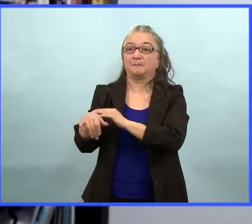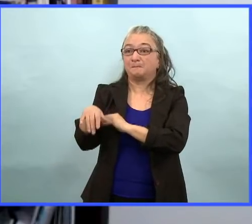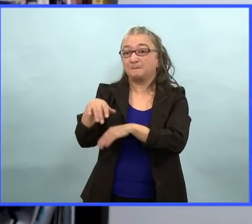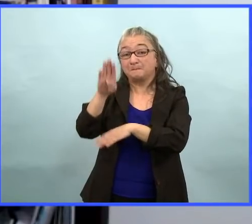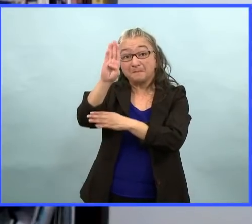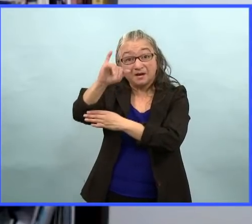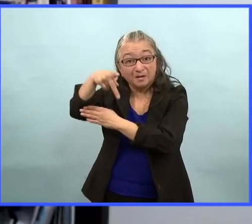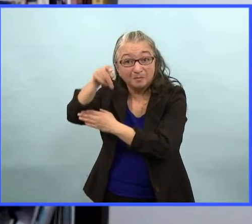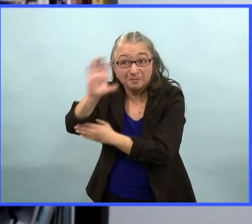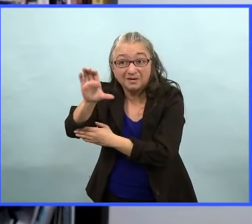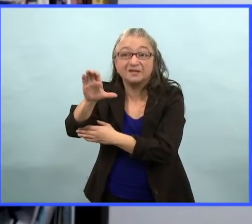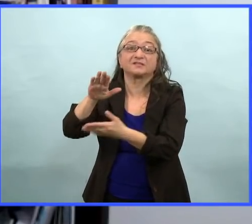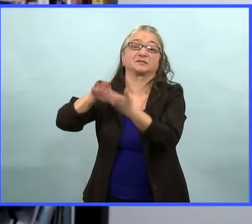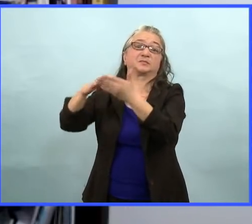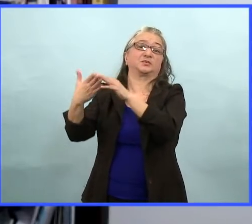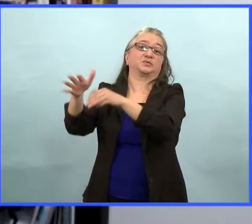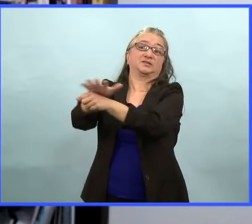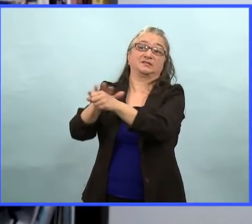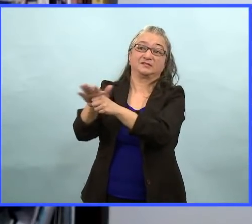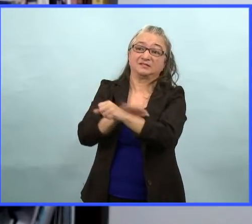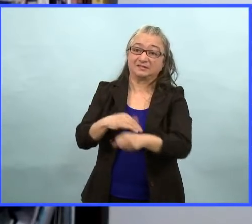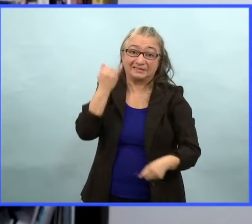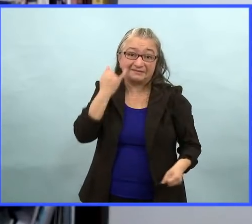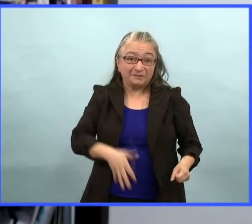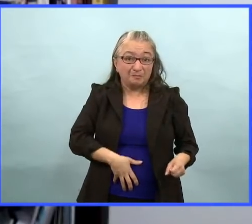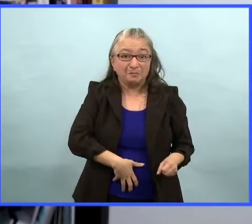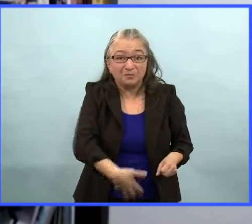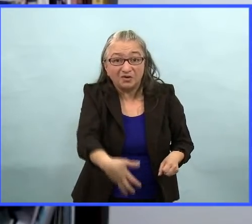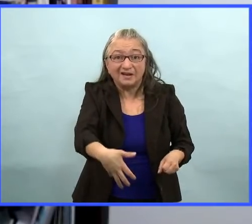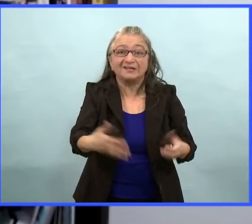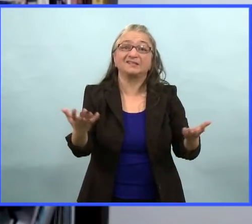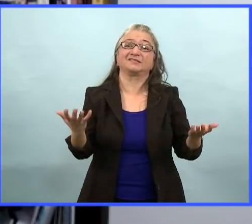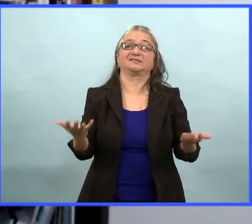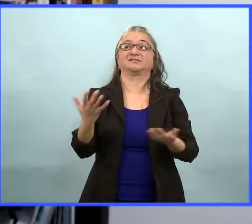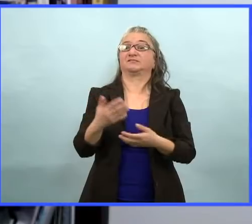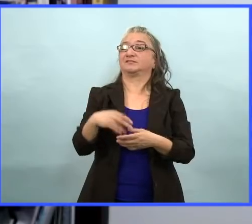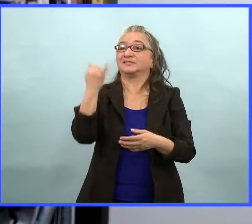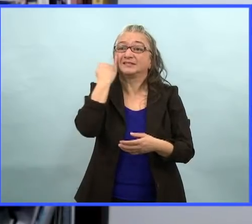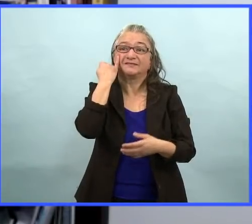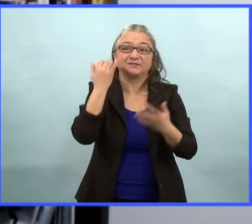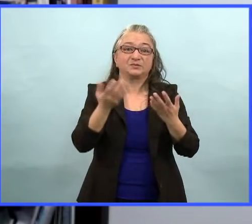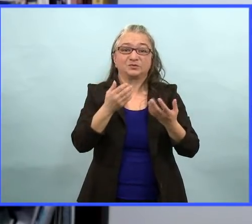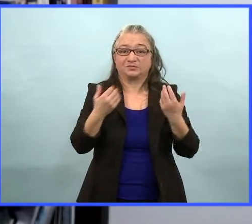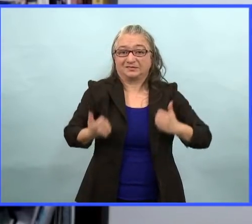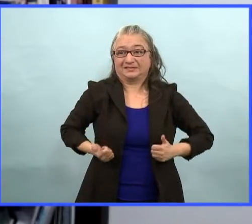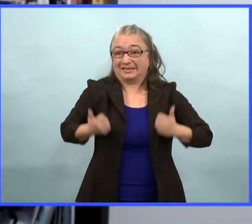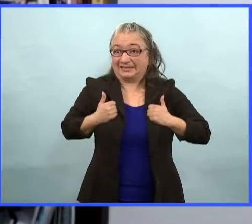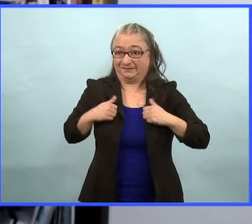cova 19 disproportionately or those youth living in congregate settings they now also